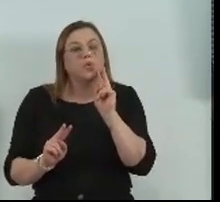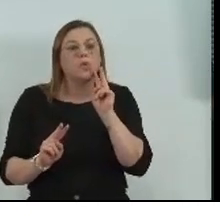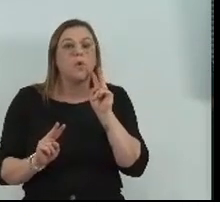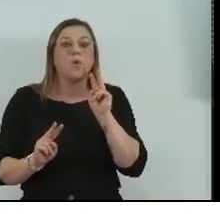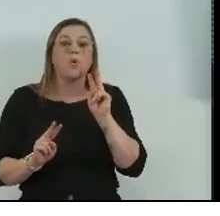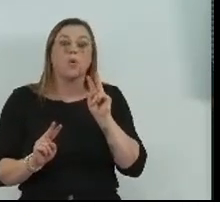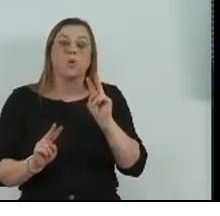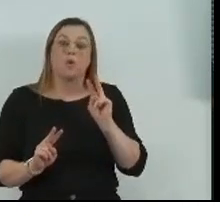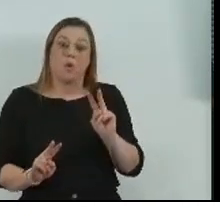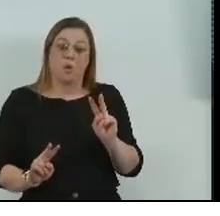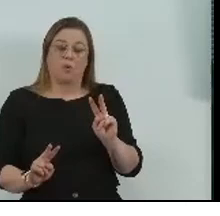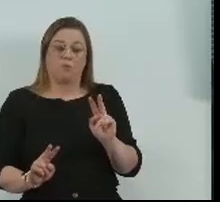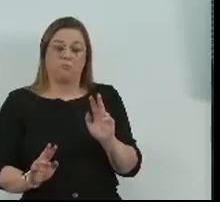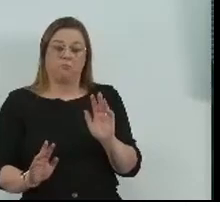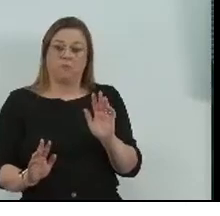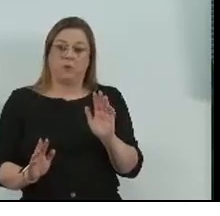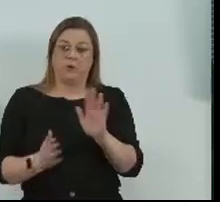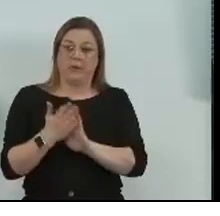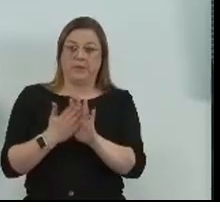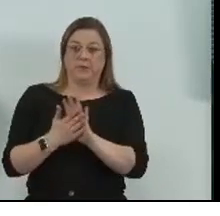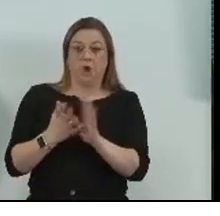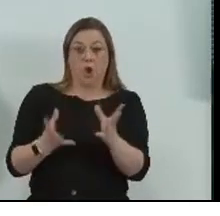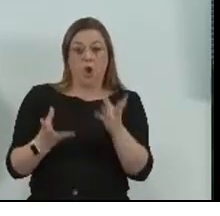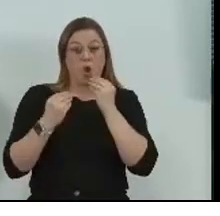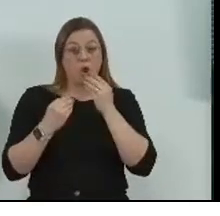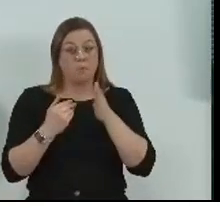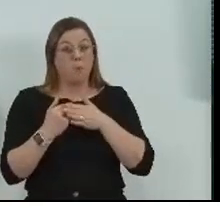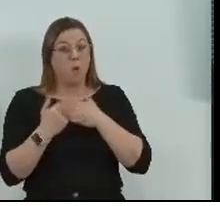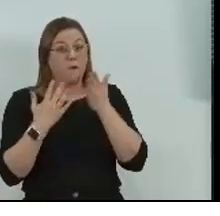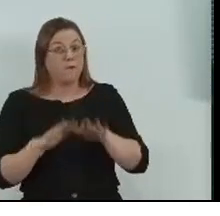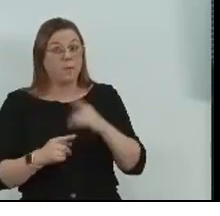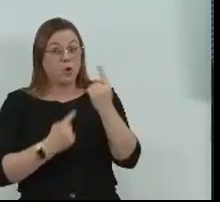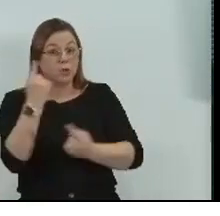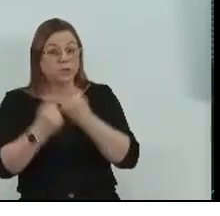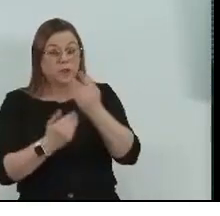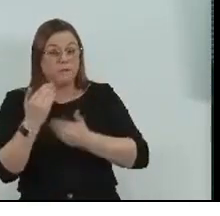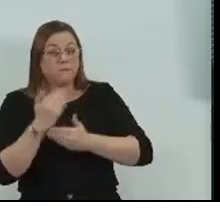we can learn more from, from what you've learned over what you're doing within the....